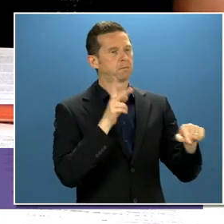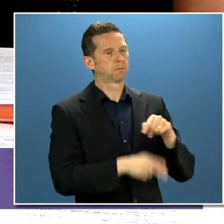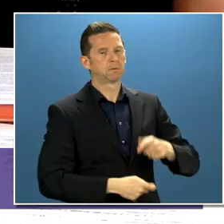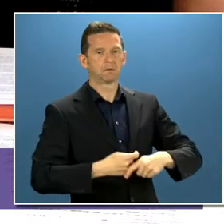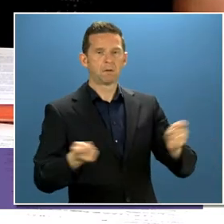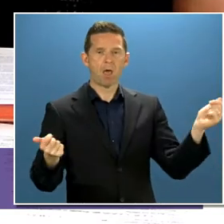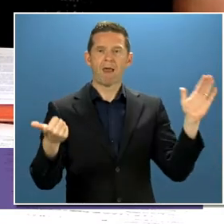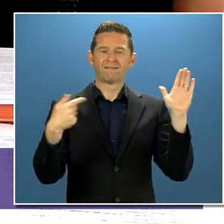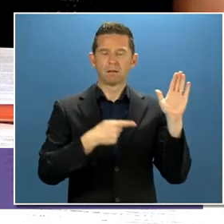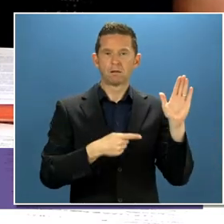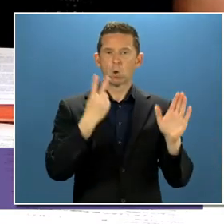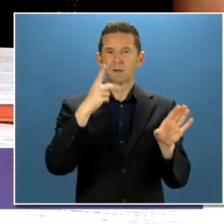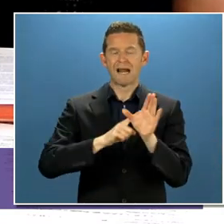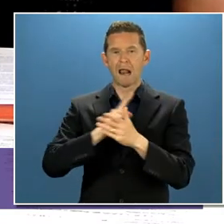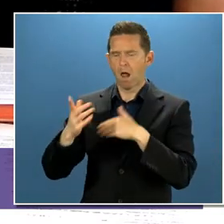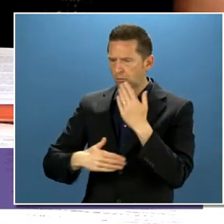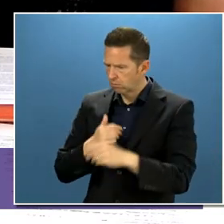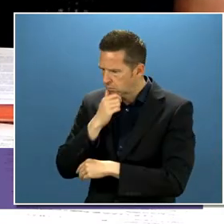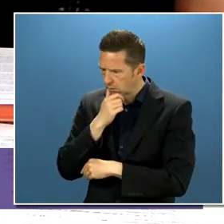later somebody says, "Did we have an action plan?"